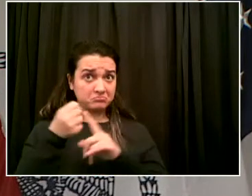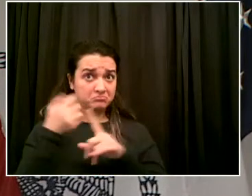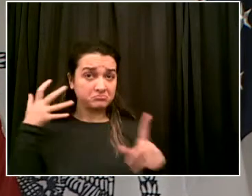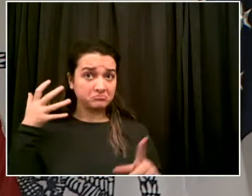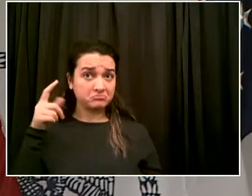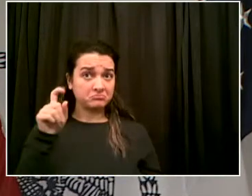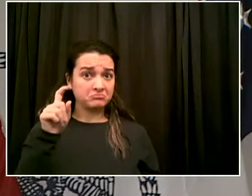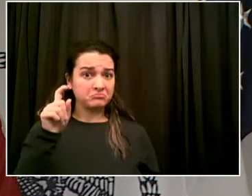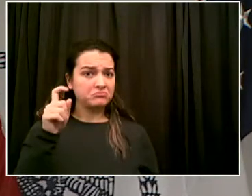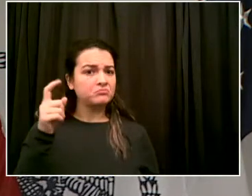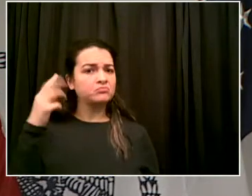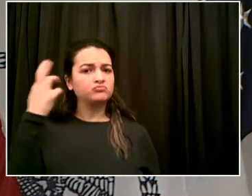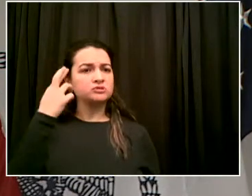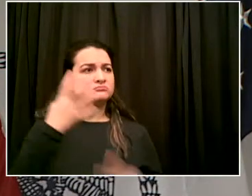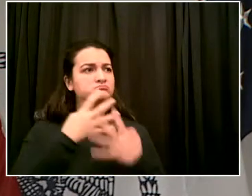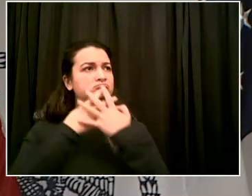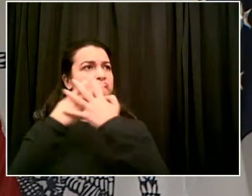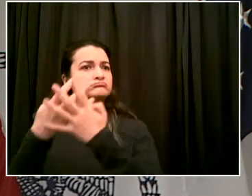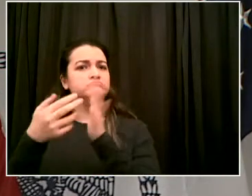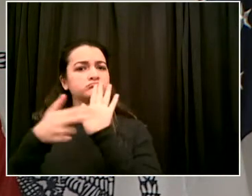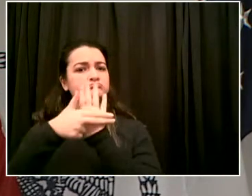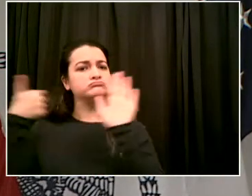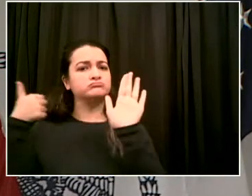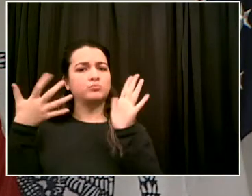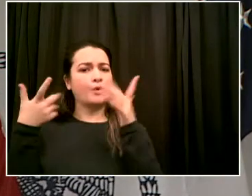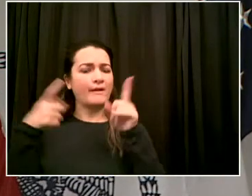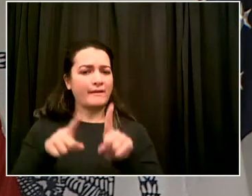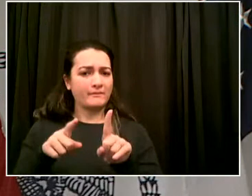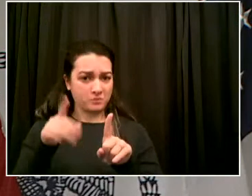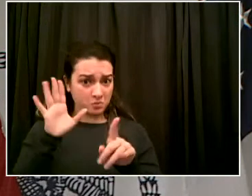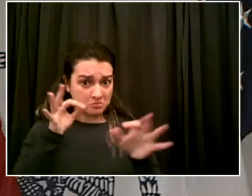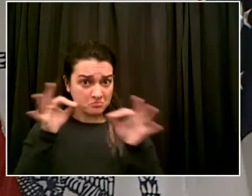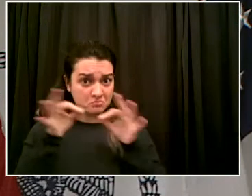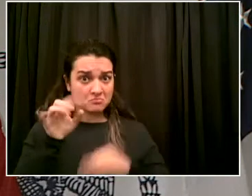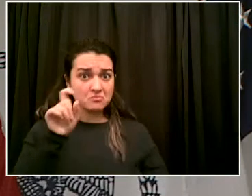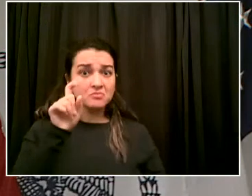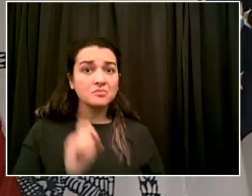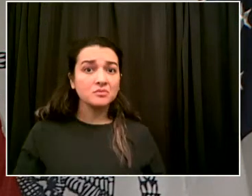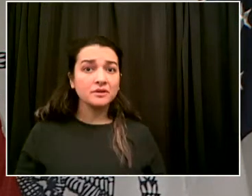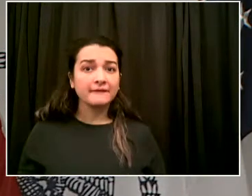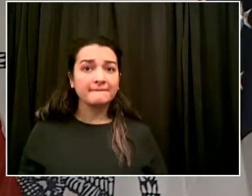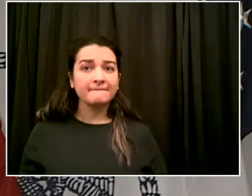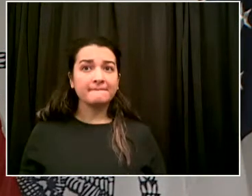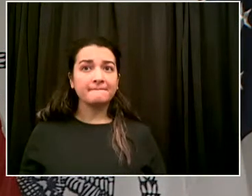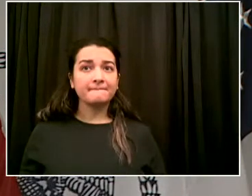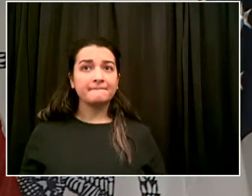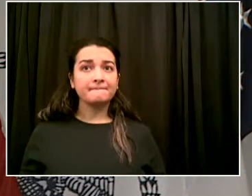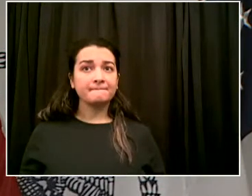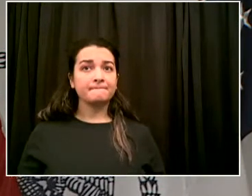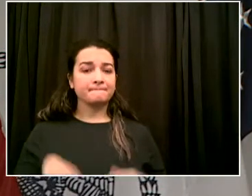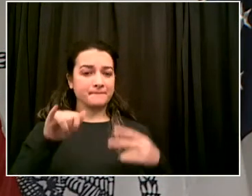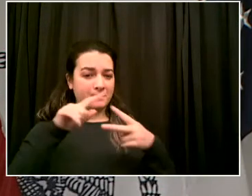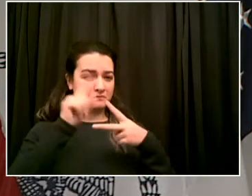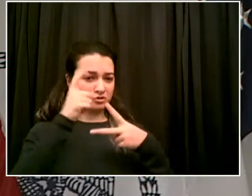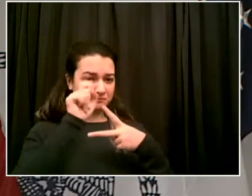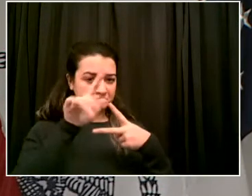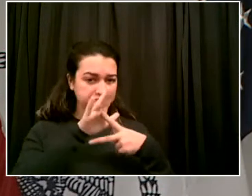UNREASONABLE, GO AHEAD. CAN YOU TDEAIAIHL OWOW THEE EVEENT IN THE MOMEES NTLLEADIIG N